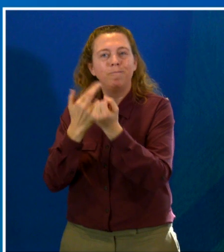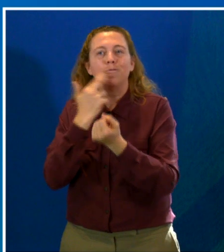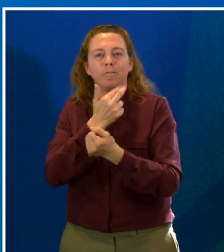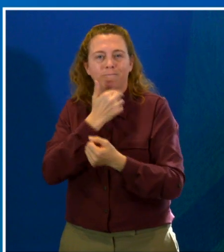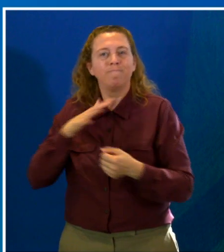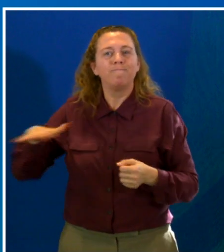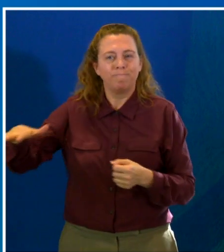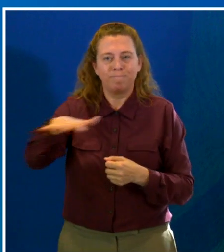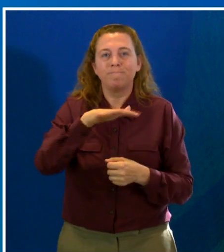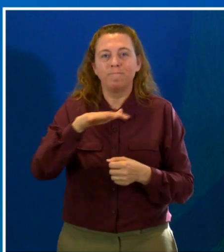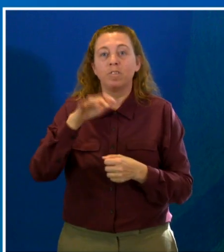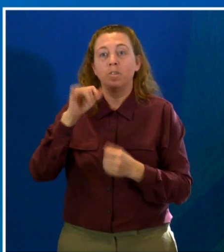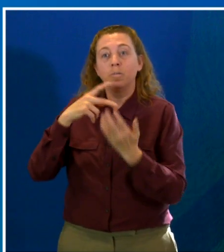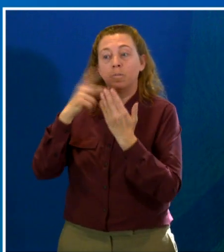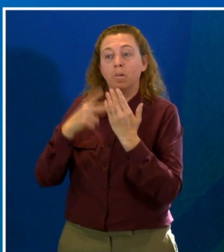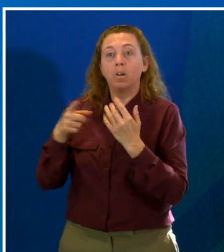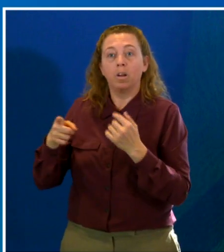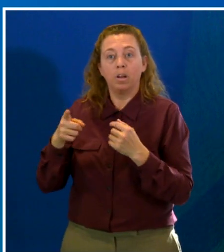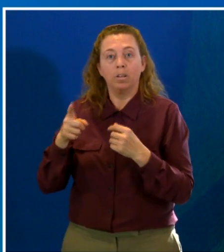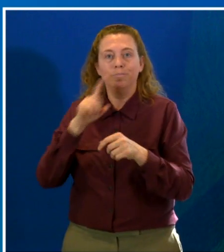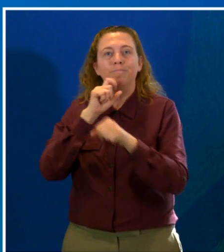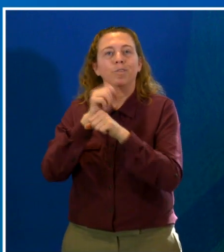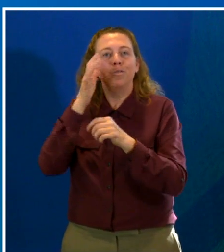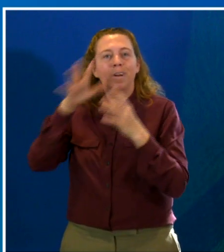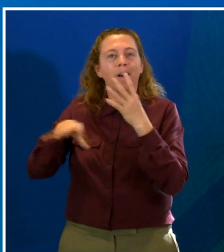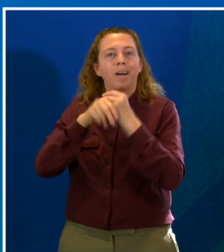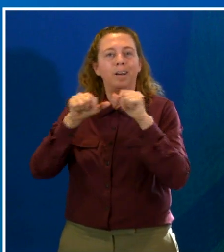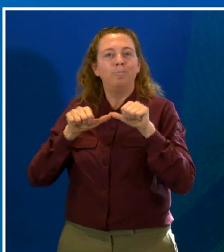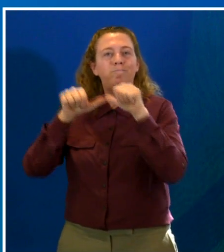The program was recently highlighted in the Urban Land